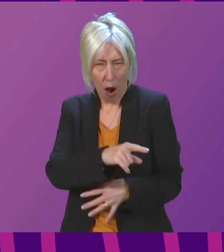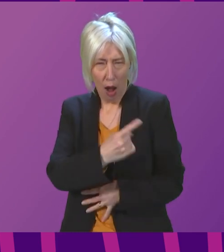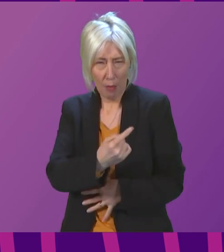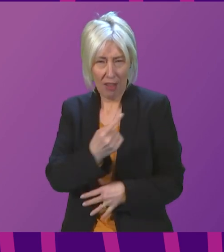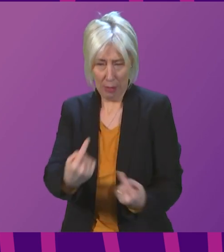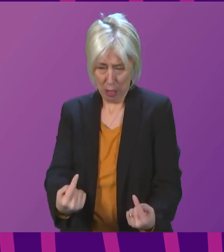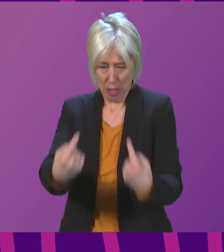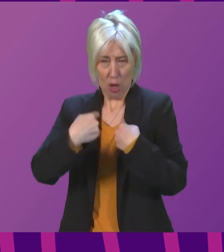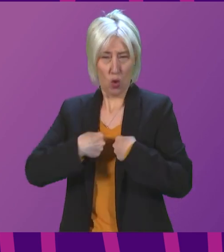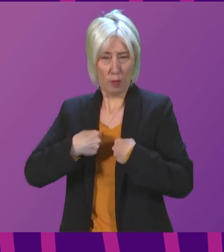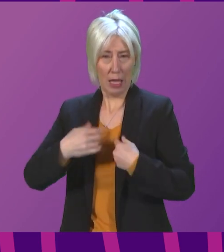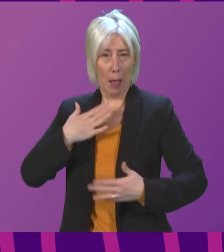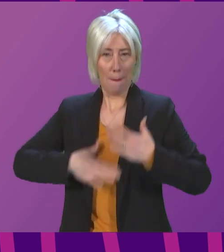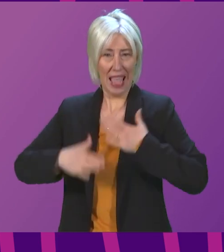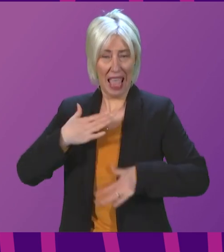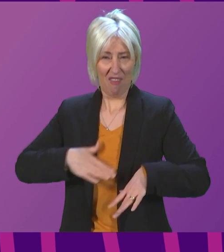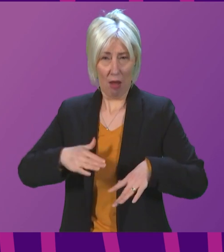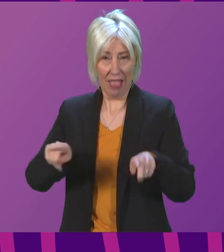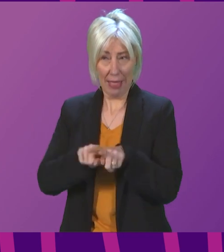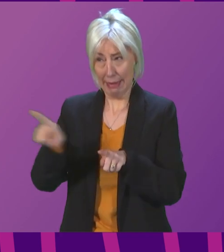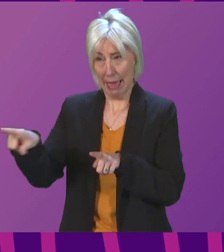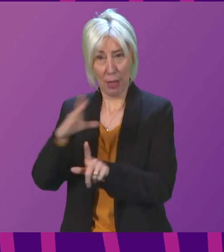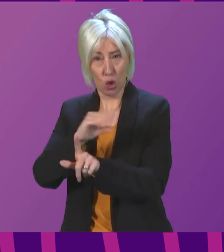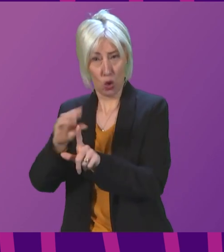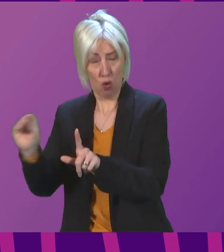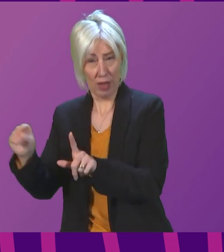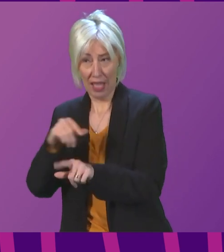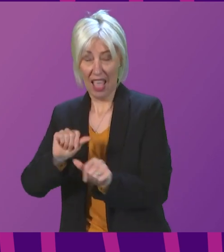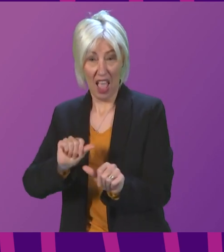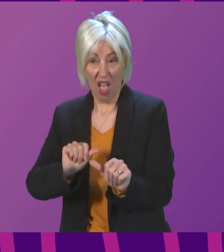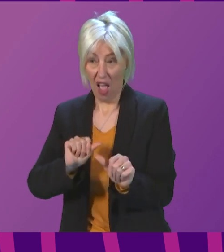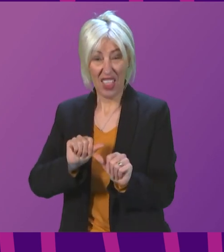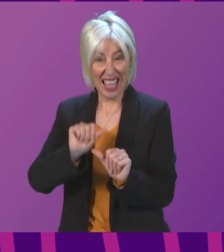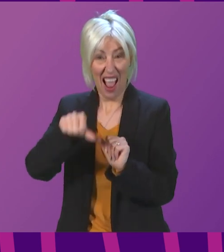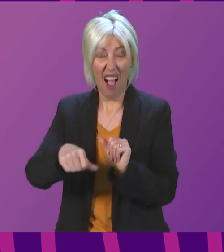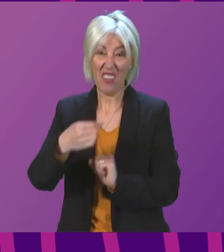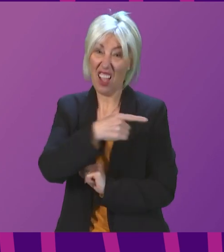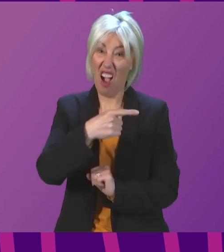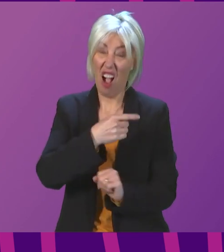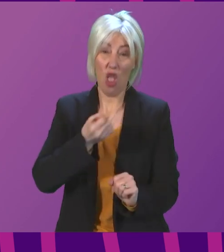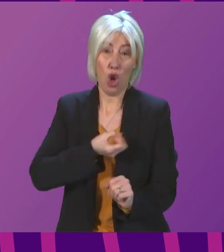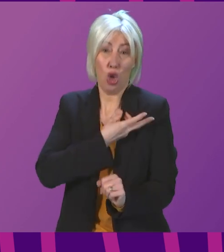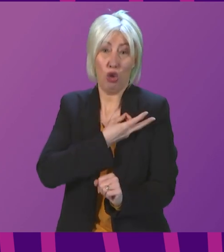accused me of behaving like a Tory, the day after his party threw open its doors to a Tory MP.